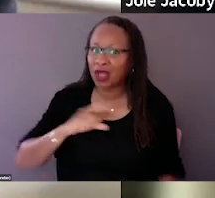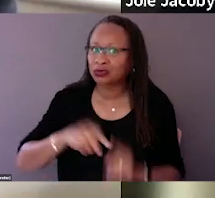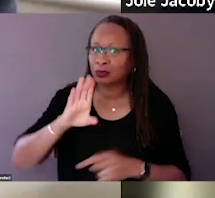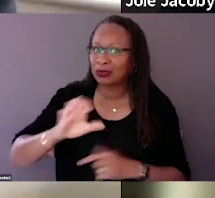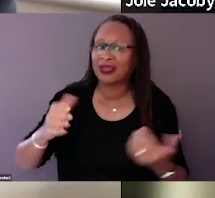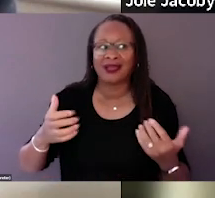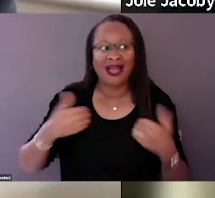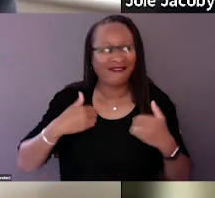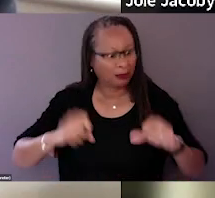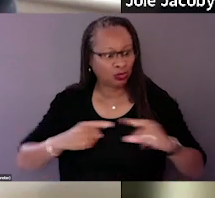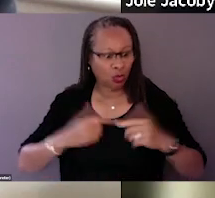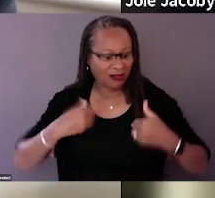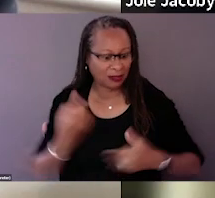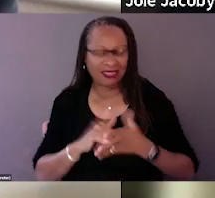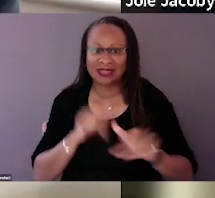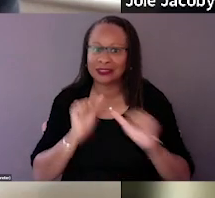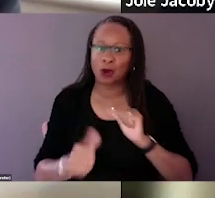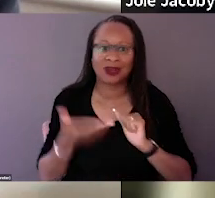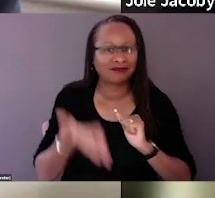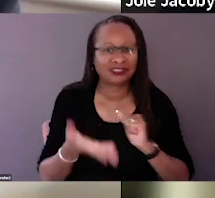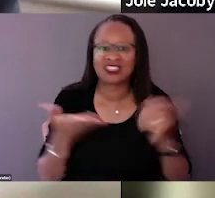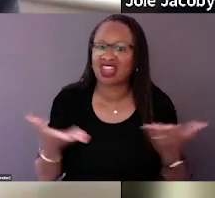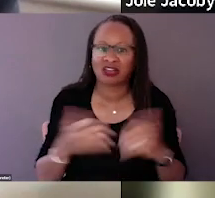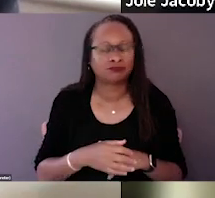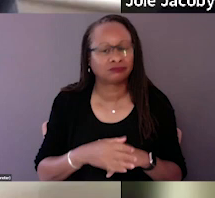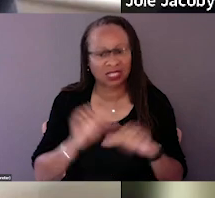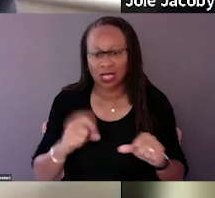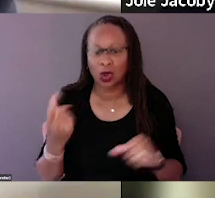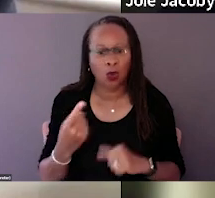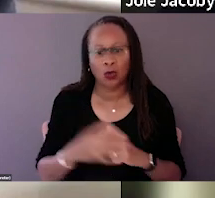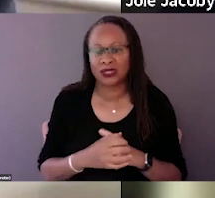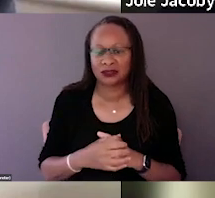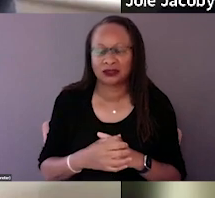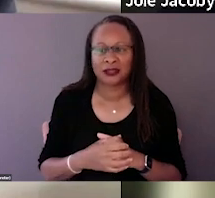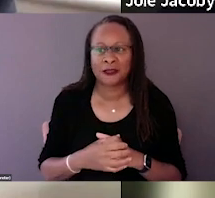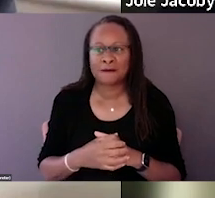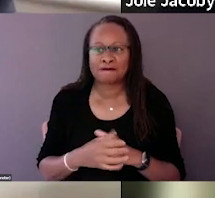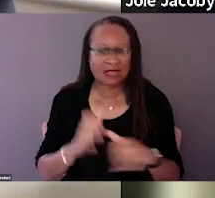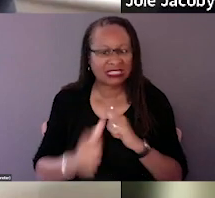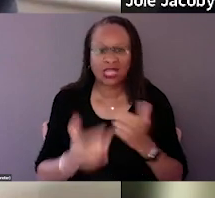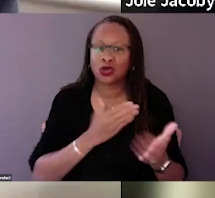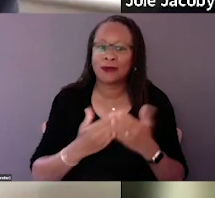that's permanent, that is here, that that will stay no matter who becomes the owner